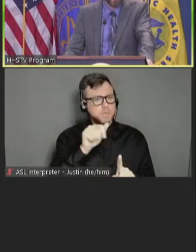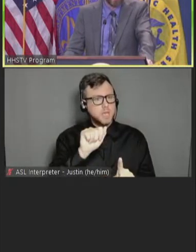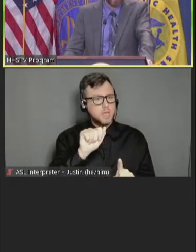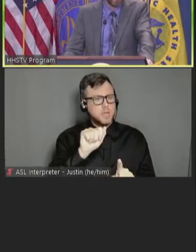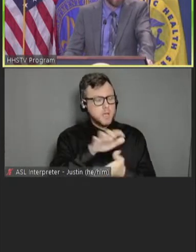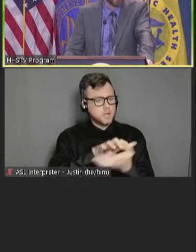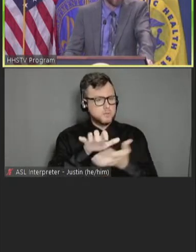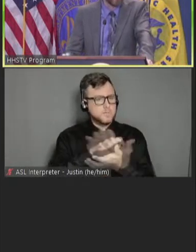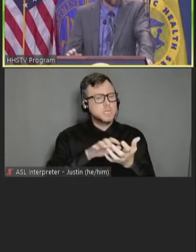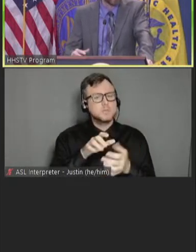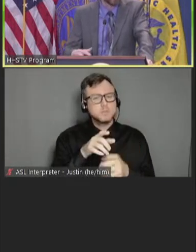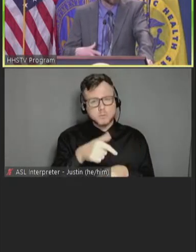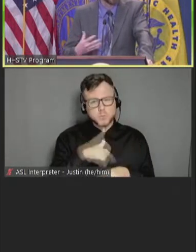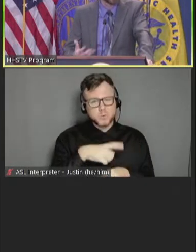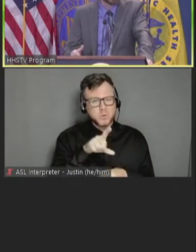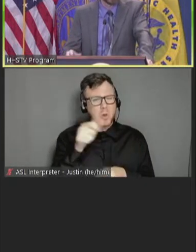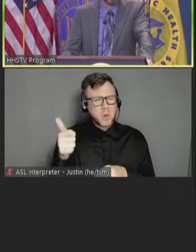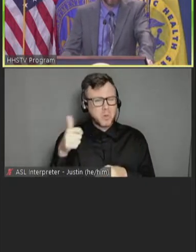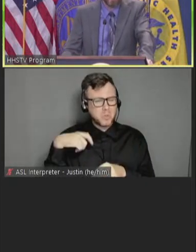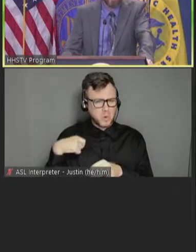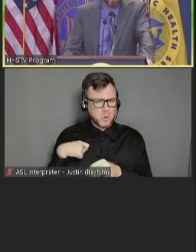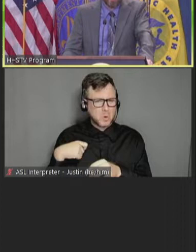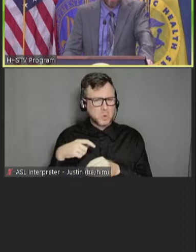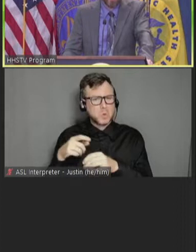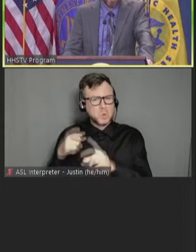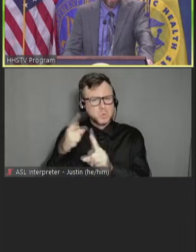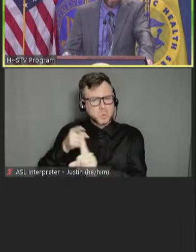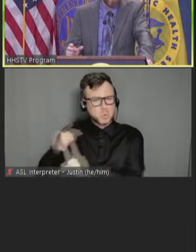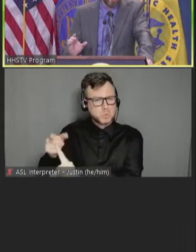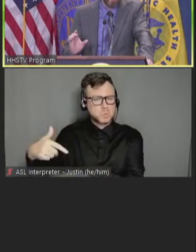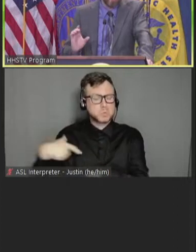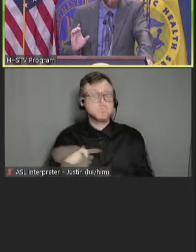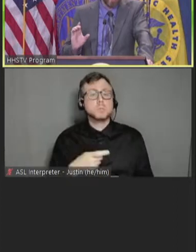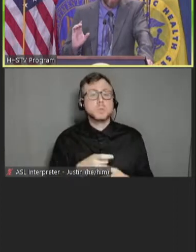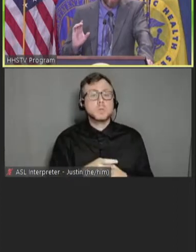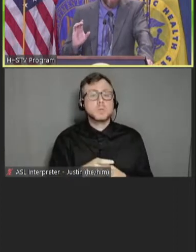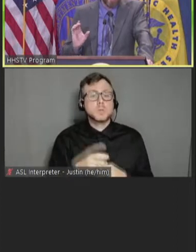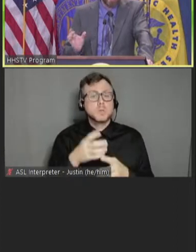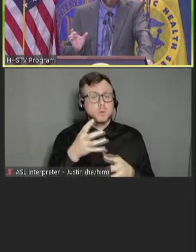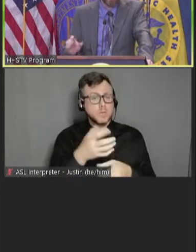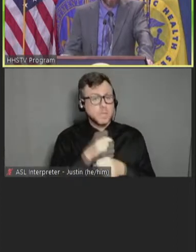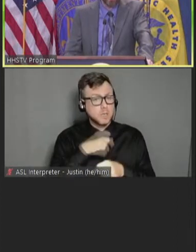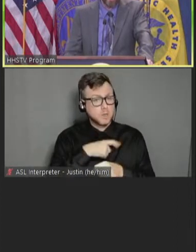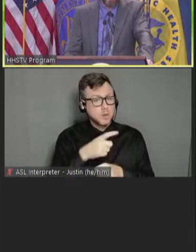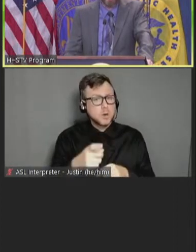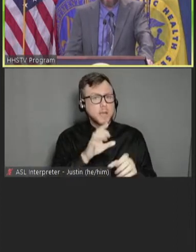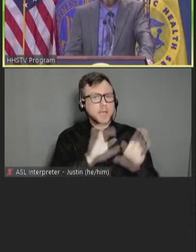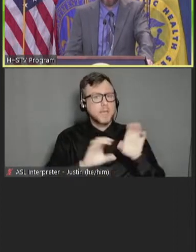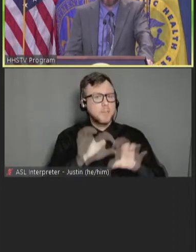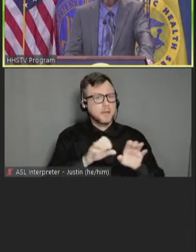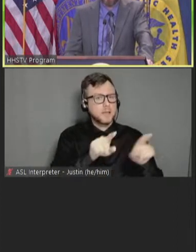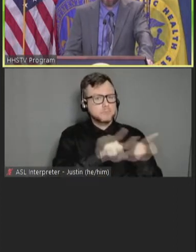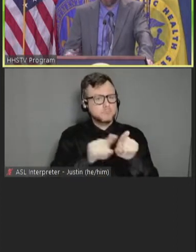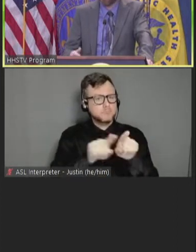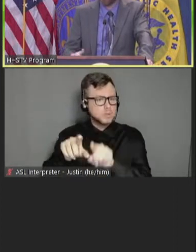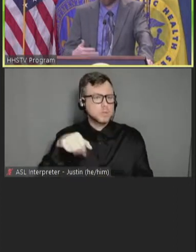of other alternate sources to get either chemically identical squalene MF-59 or,